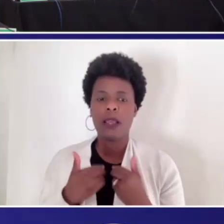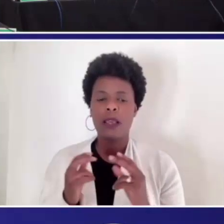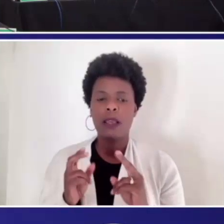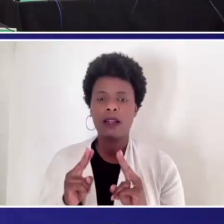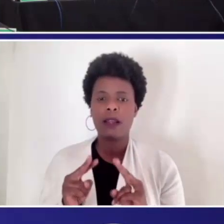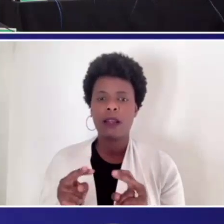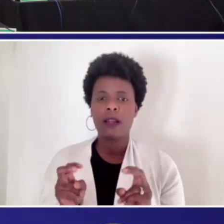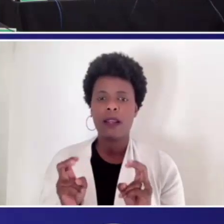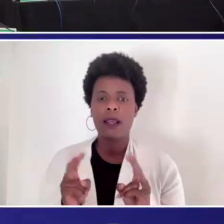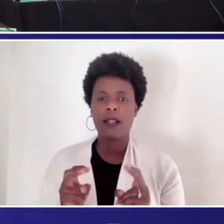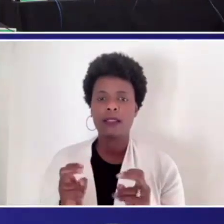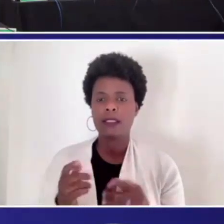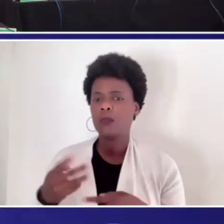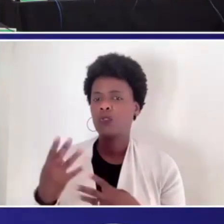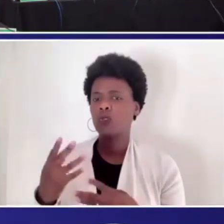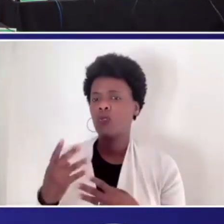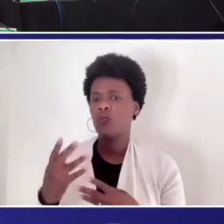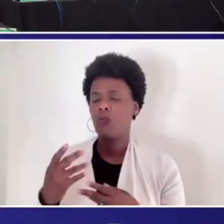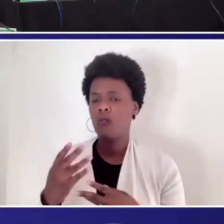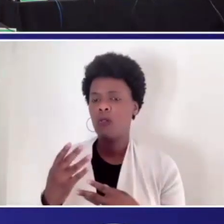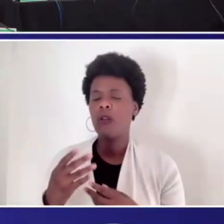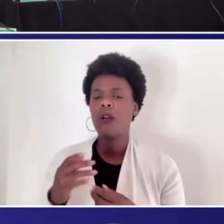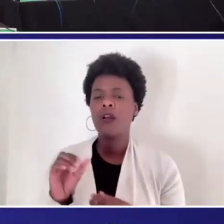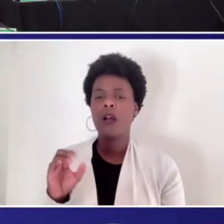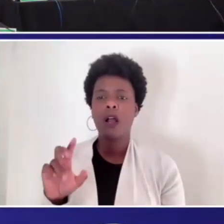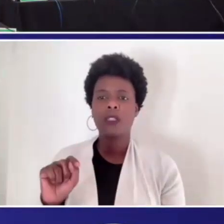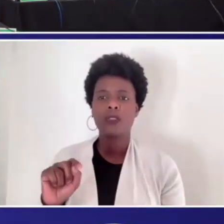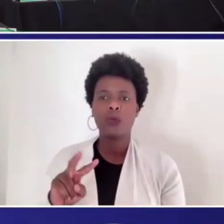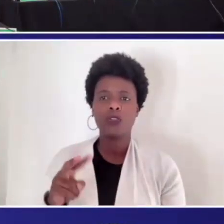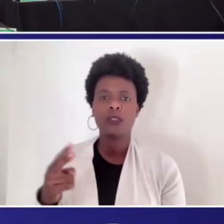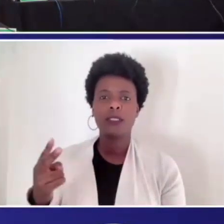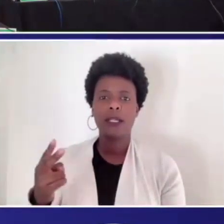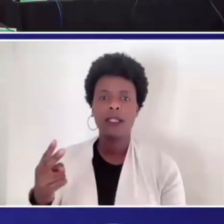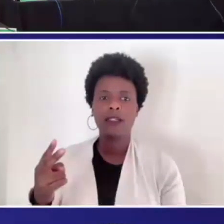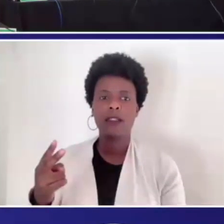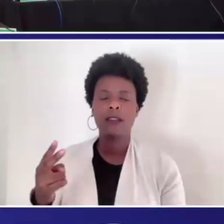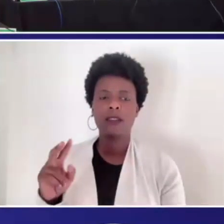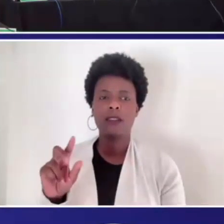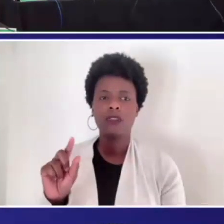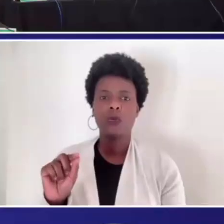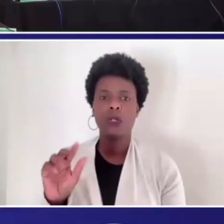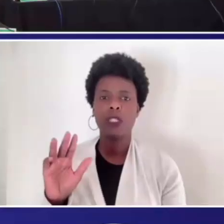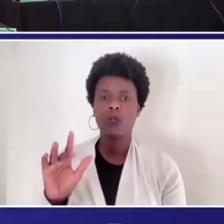Let me just scroll up to the top. October 2, 2025. Right, so -- MS. ABERNATHY: